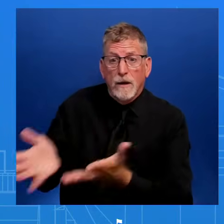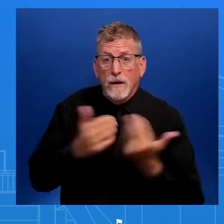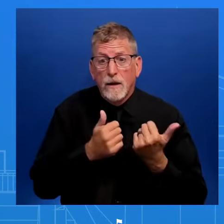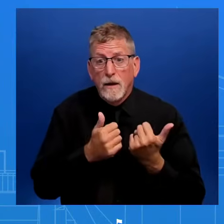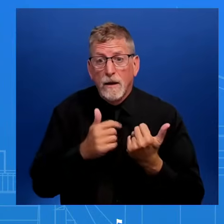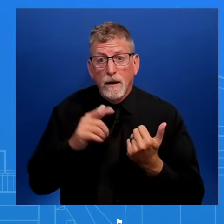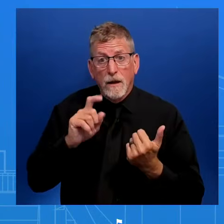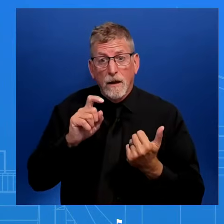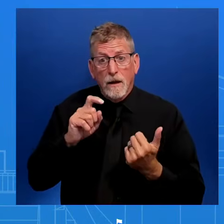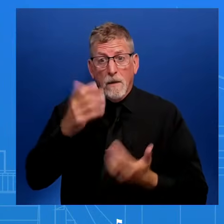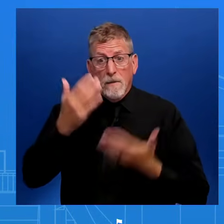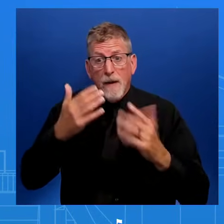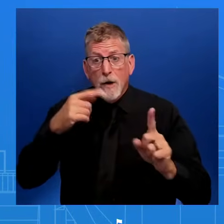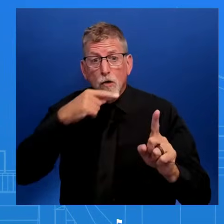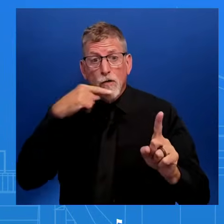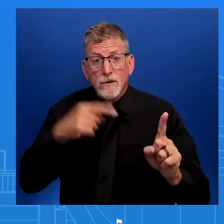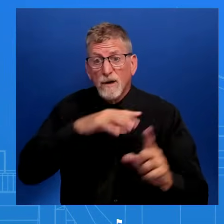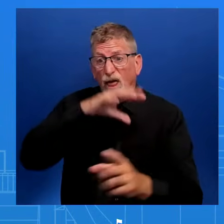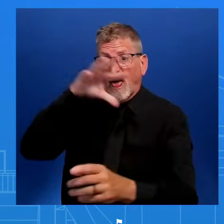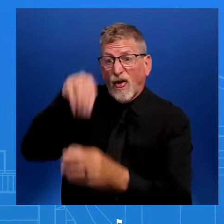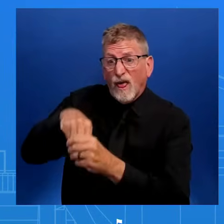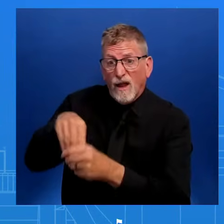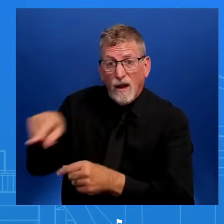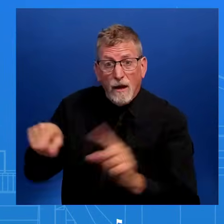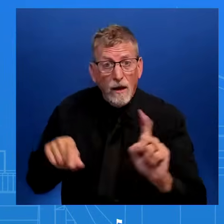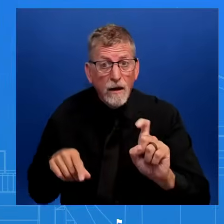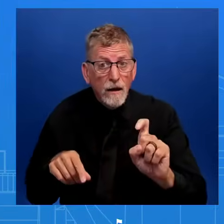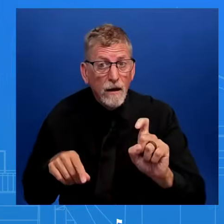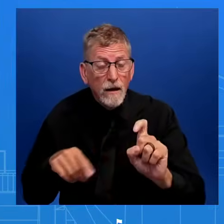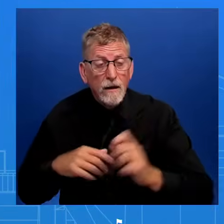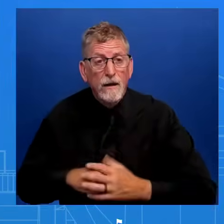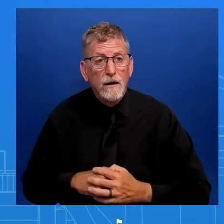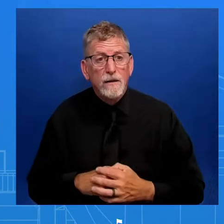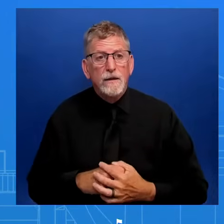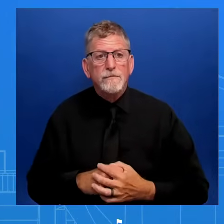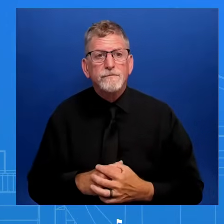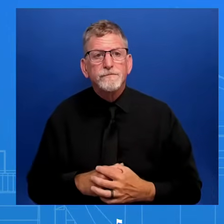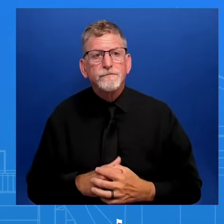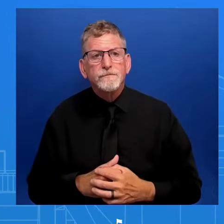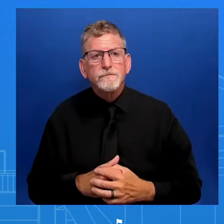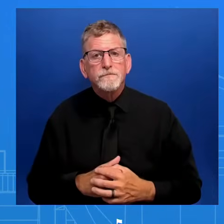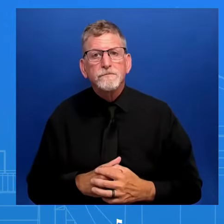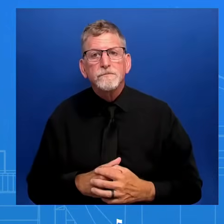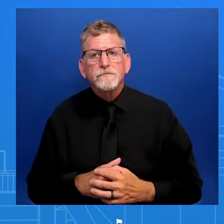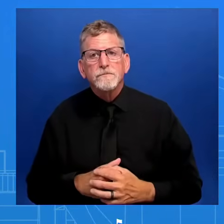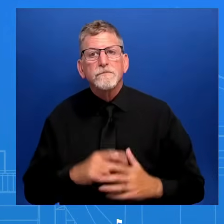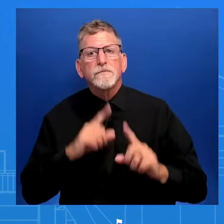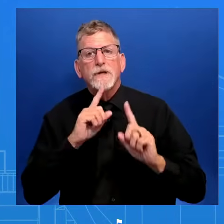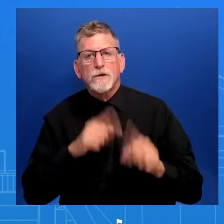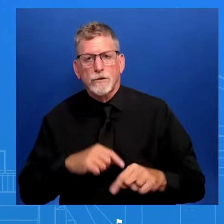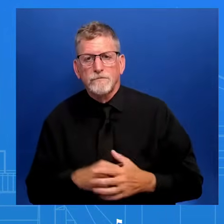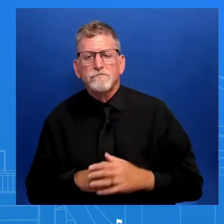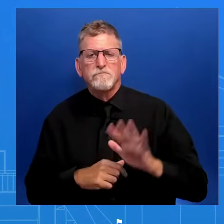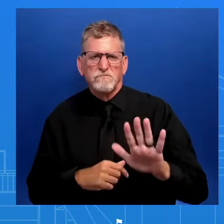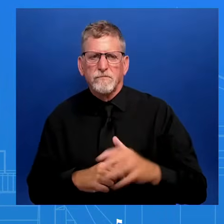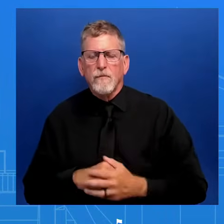As for climate change, I just want to drill down a bit on that. In Lithuania, the President said that it is the greatest